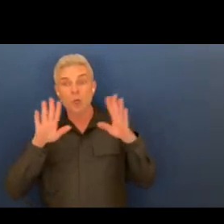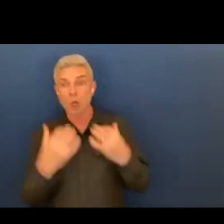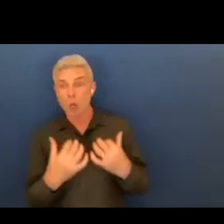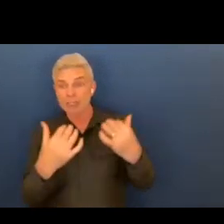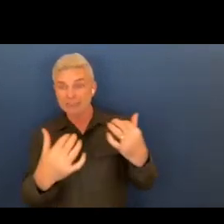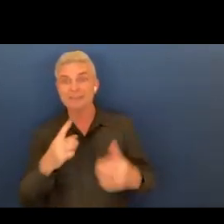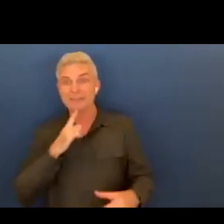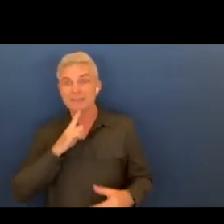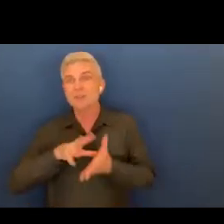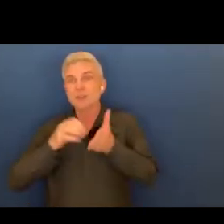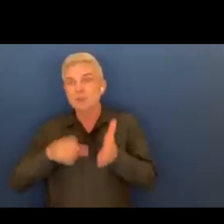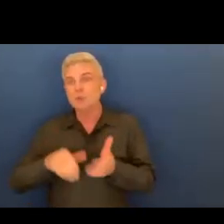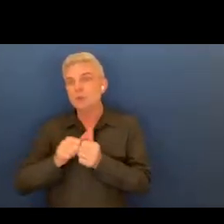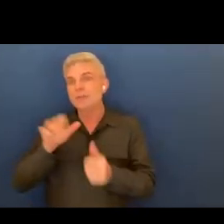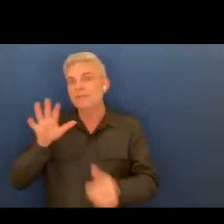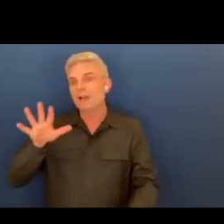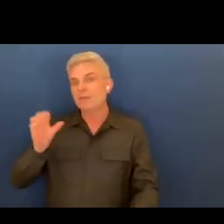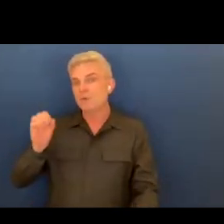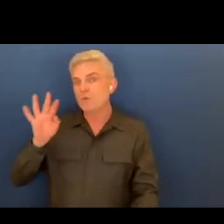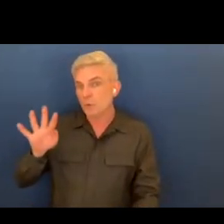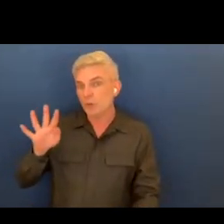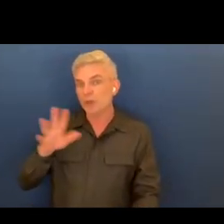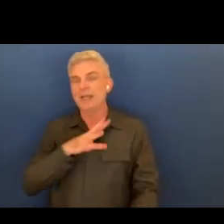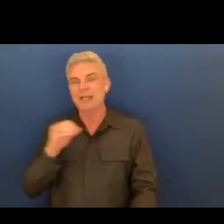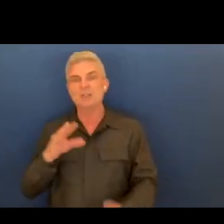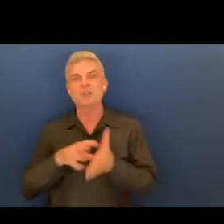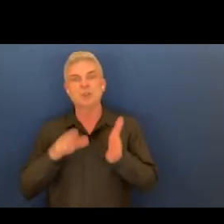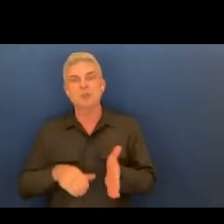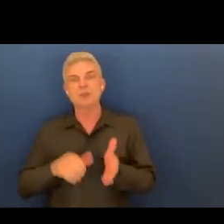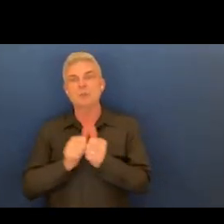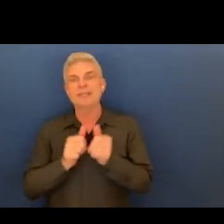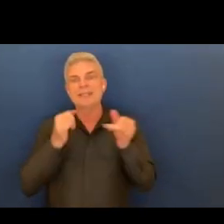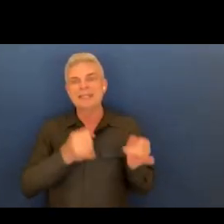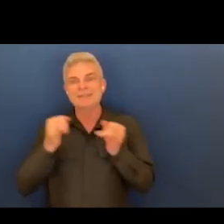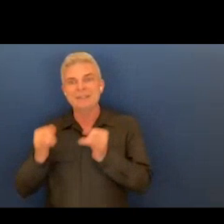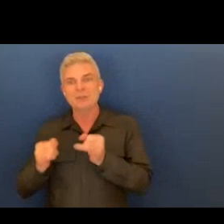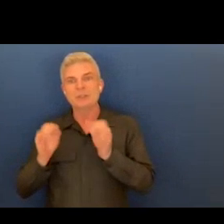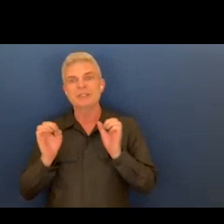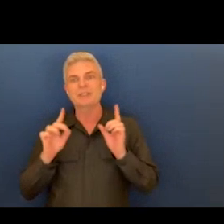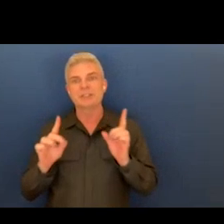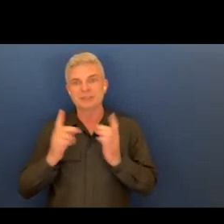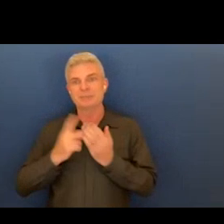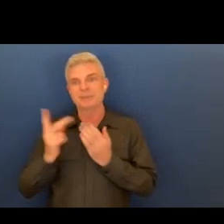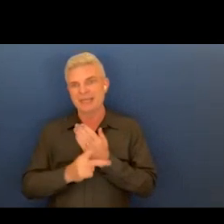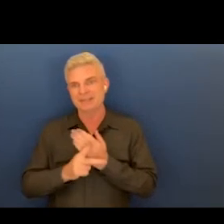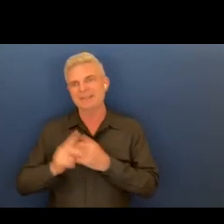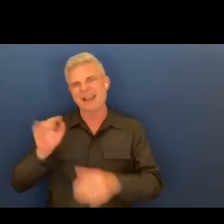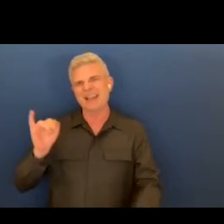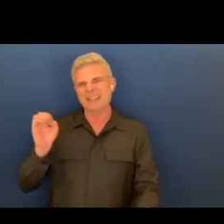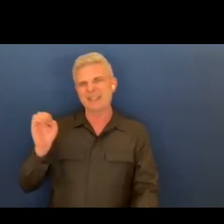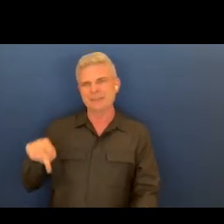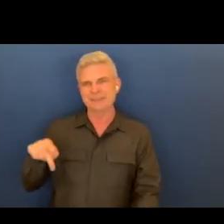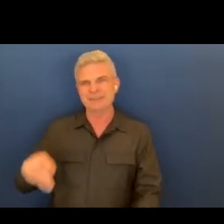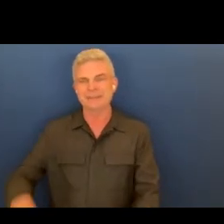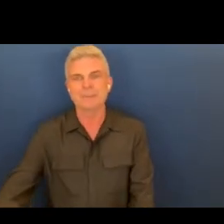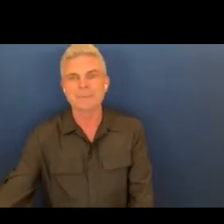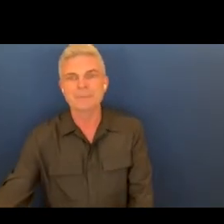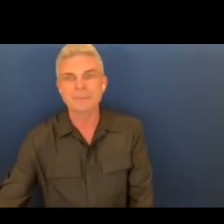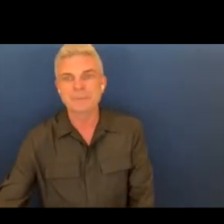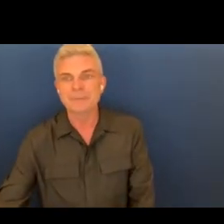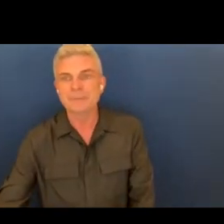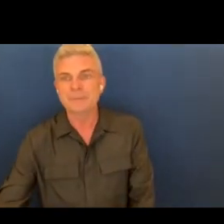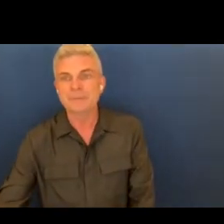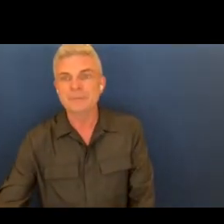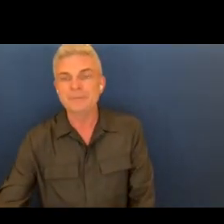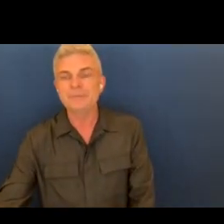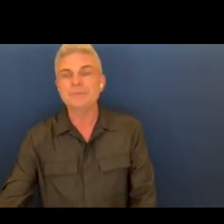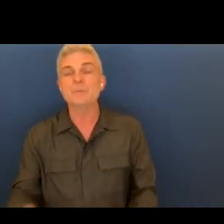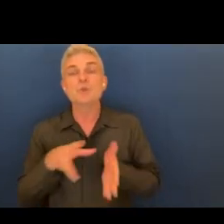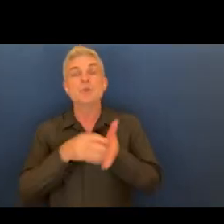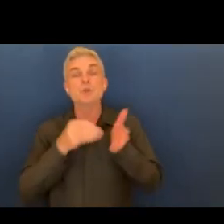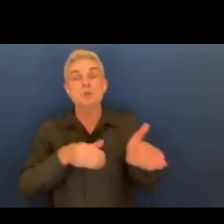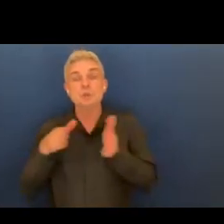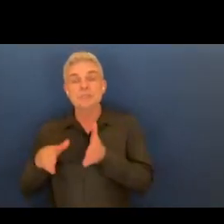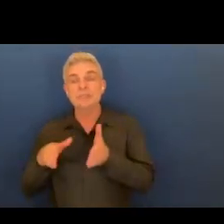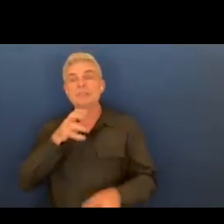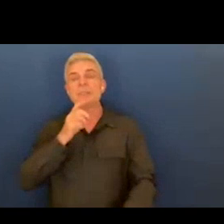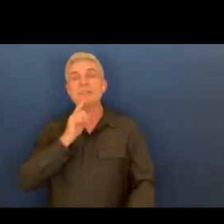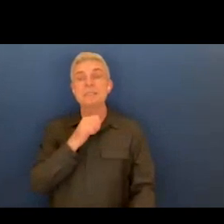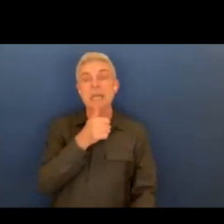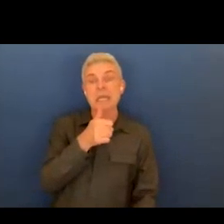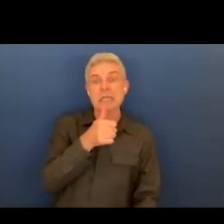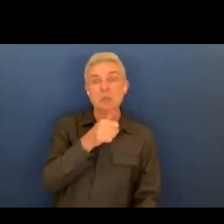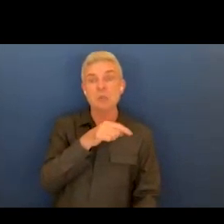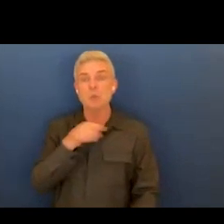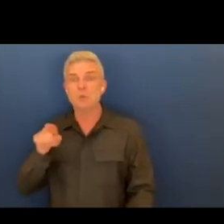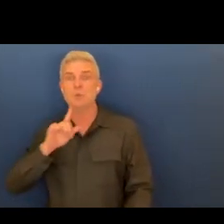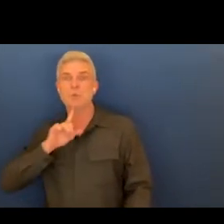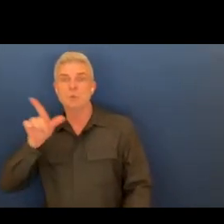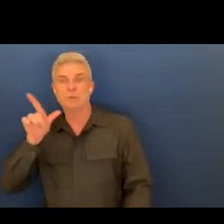with 504s and those with individualized education plans (IEPs), aged 10-24.